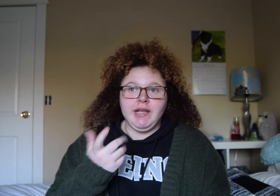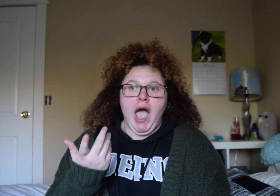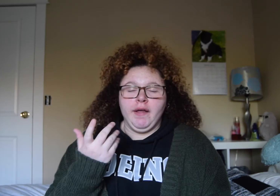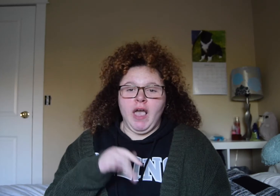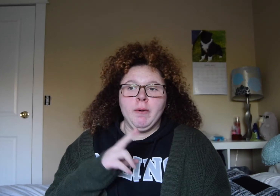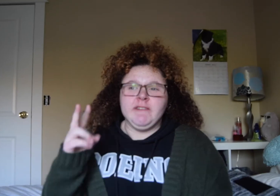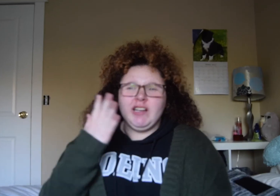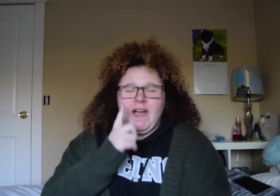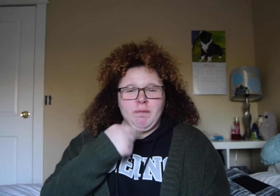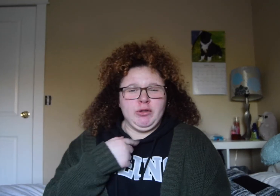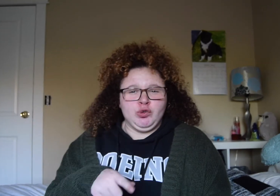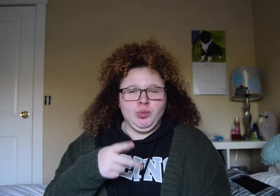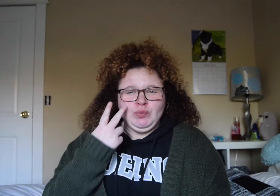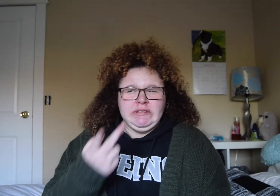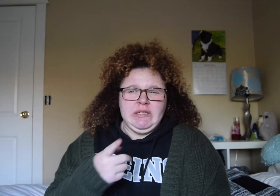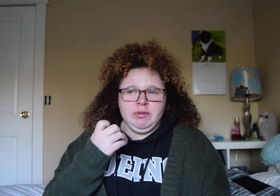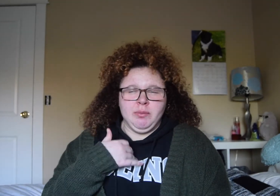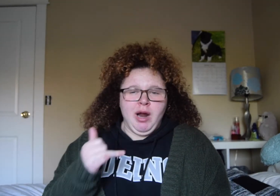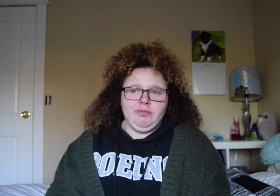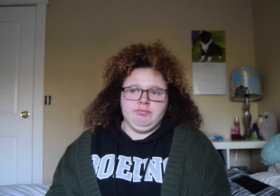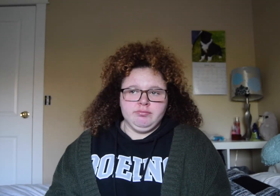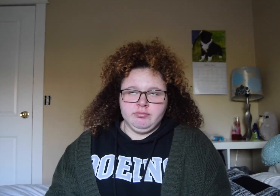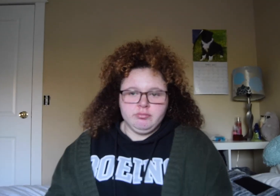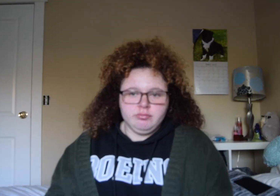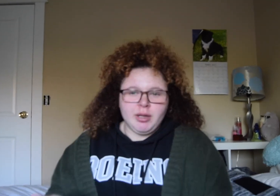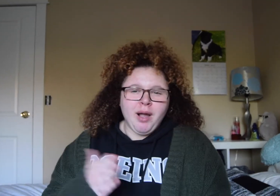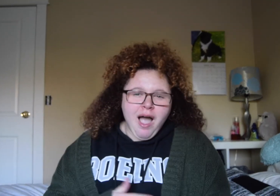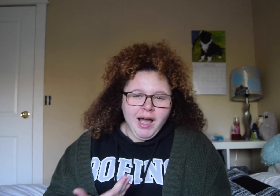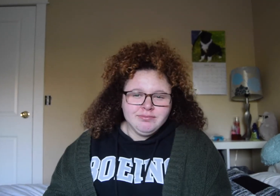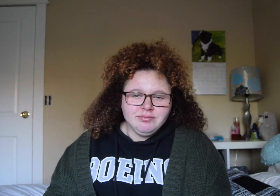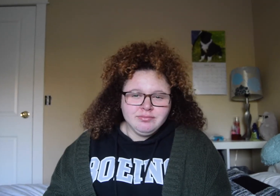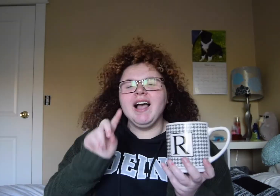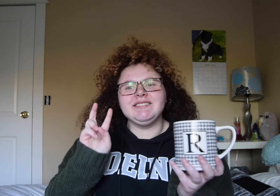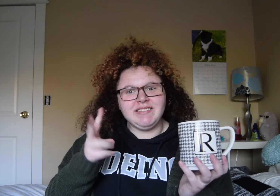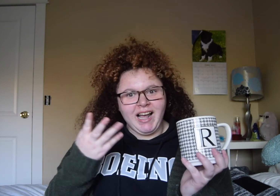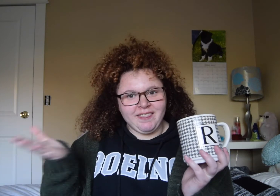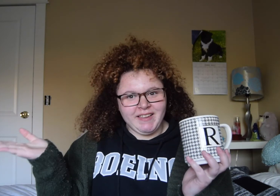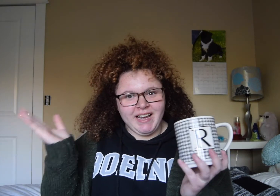So yeah, that was very sad for me to see Because like come on! Second thing